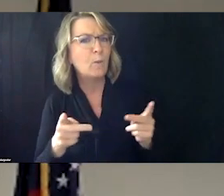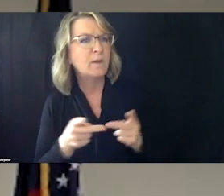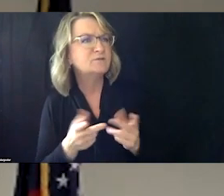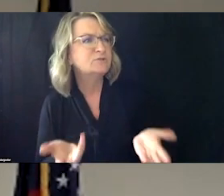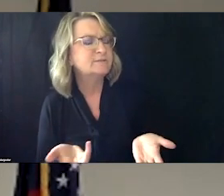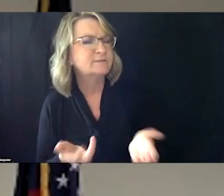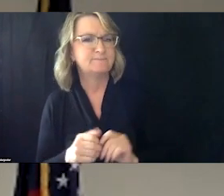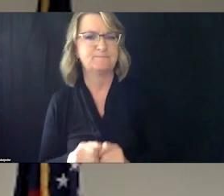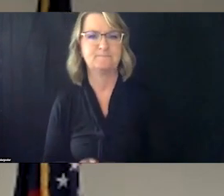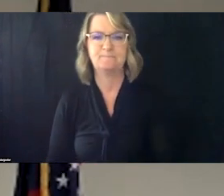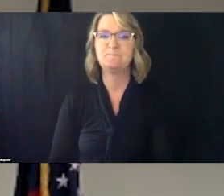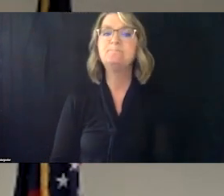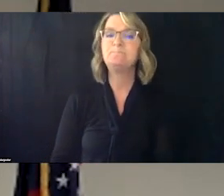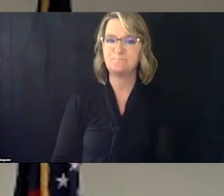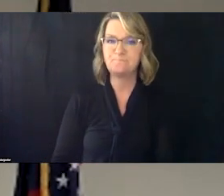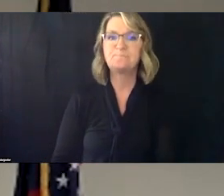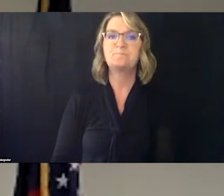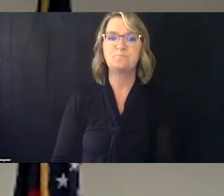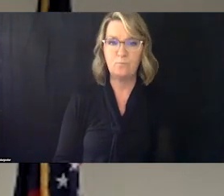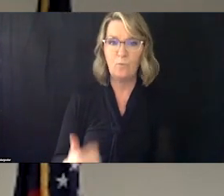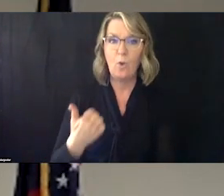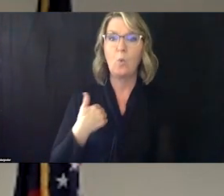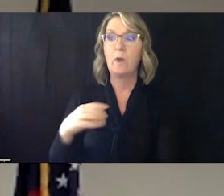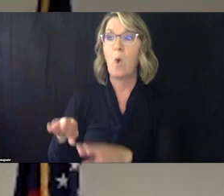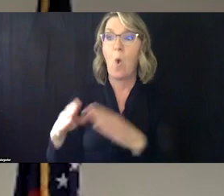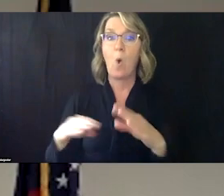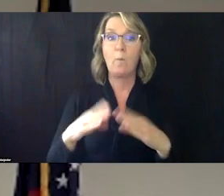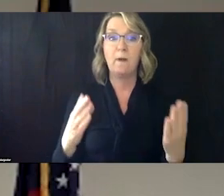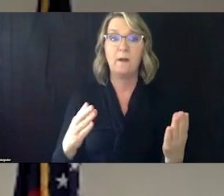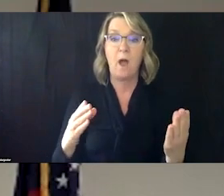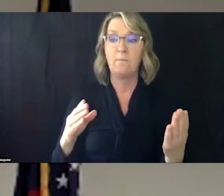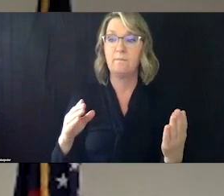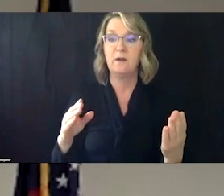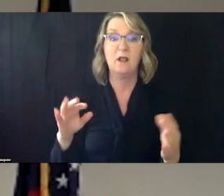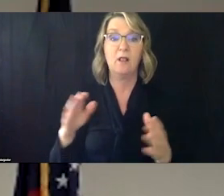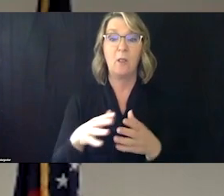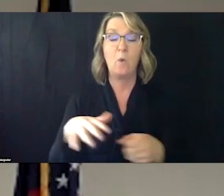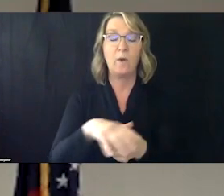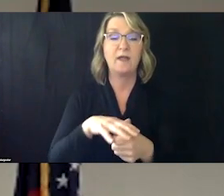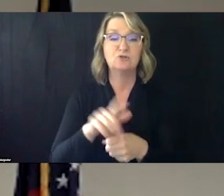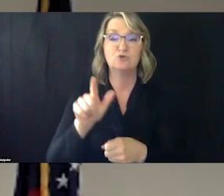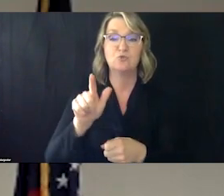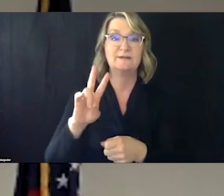we start opening up voting locations 27 days before election day that's based on State Statute